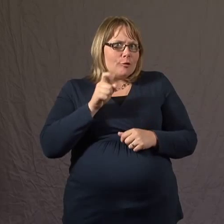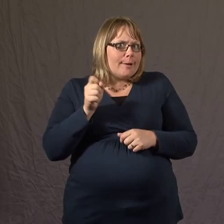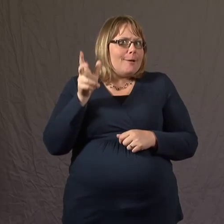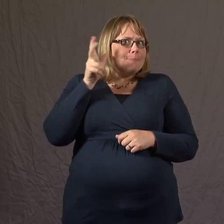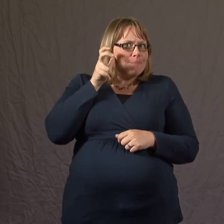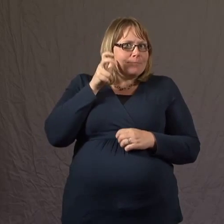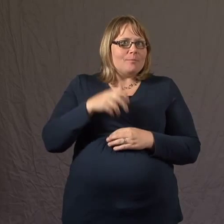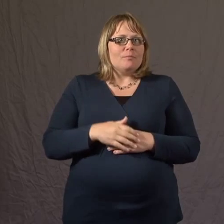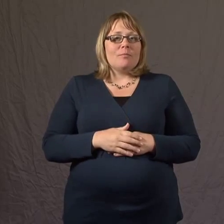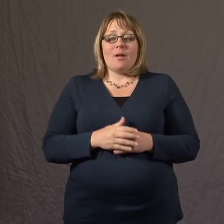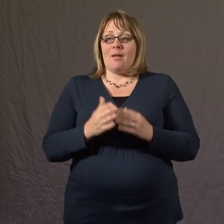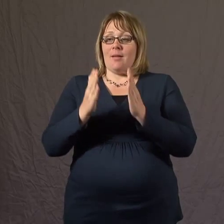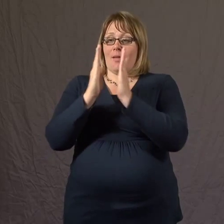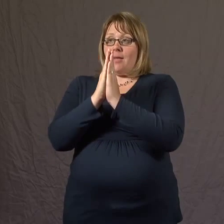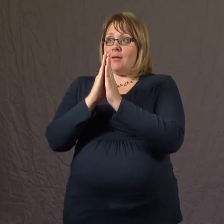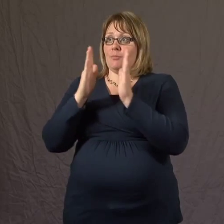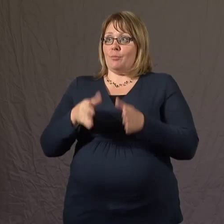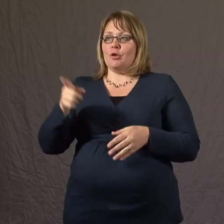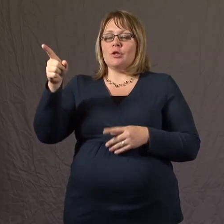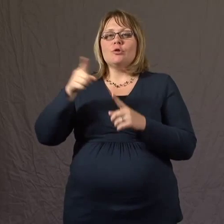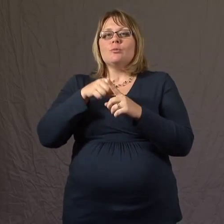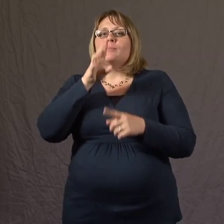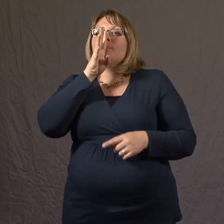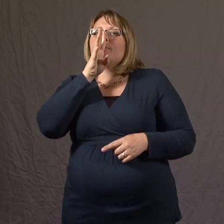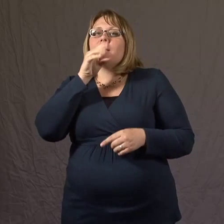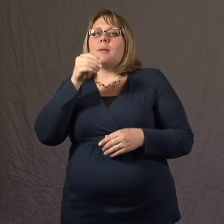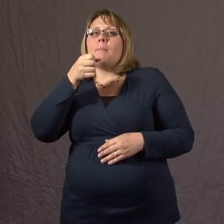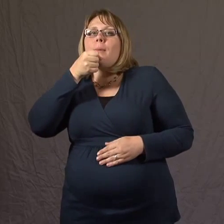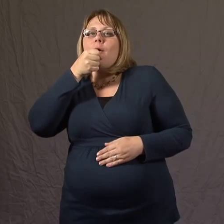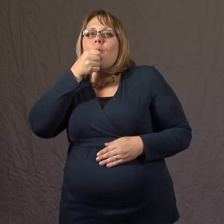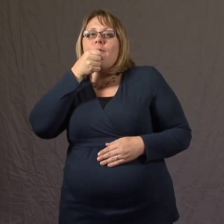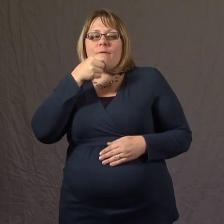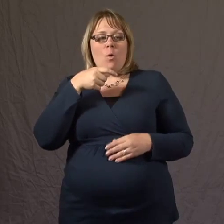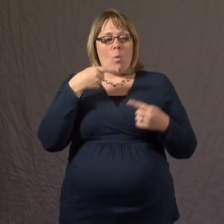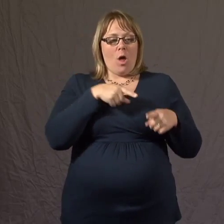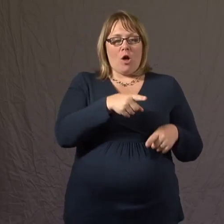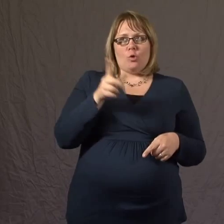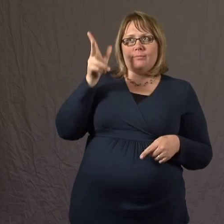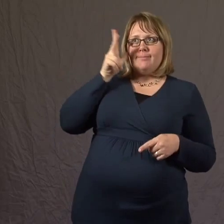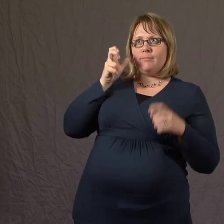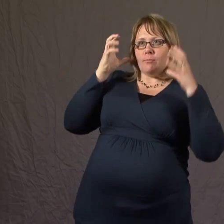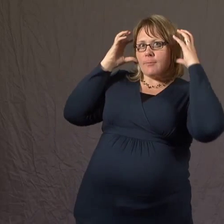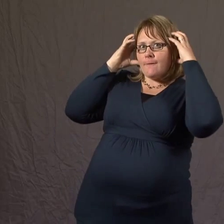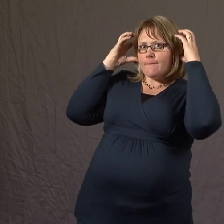make sure that it is adjusted. This will allow you to test the quality of the sound. Have